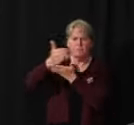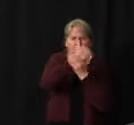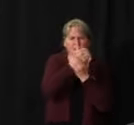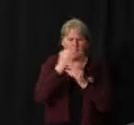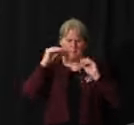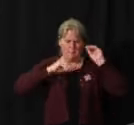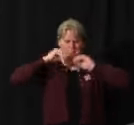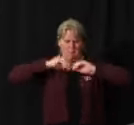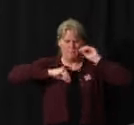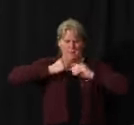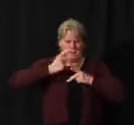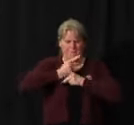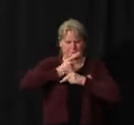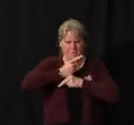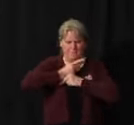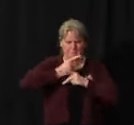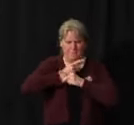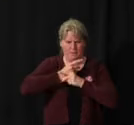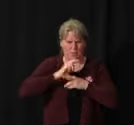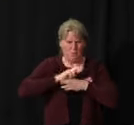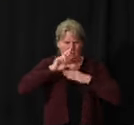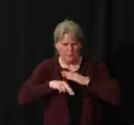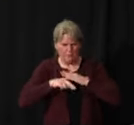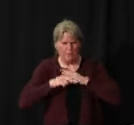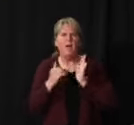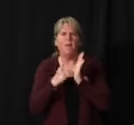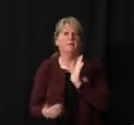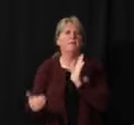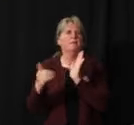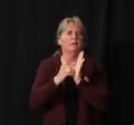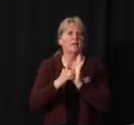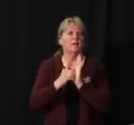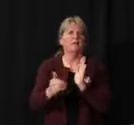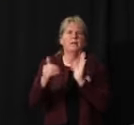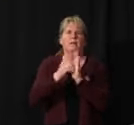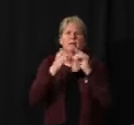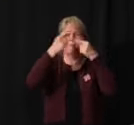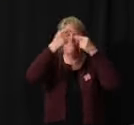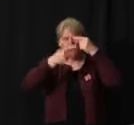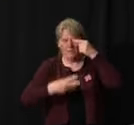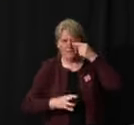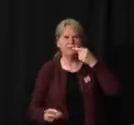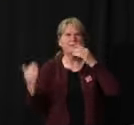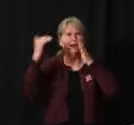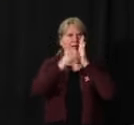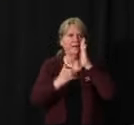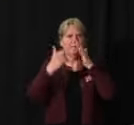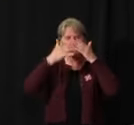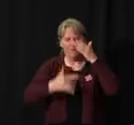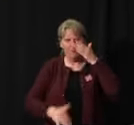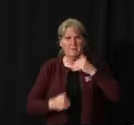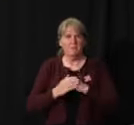into the model, run the model, and analyse the results. Then we repeat the process.